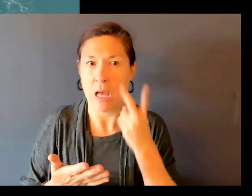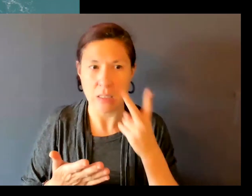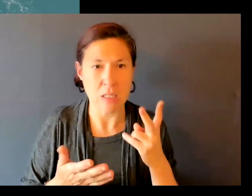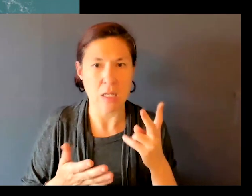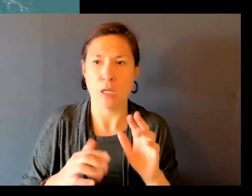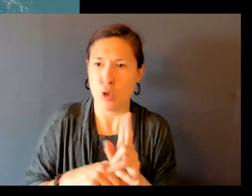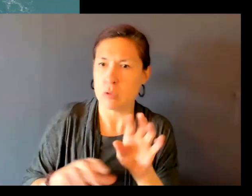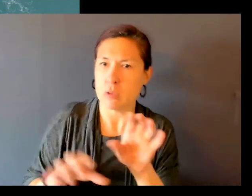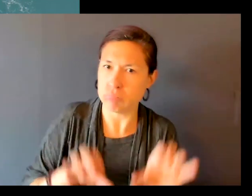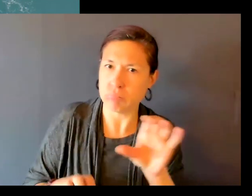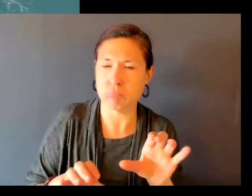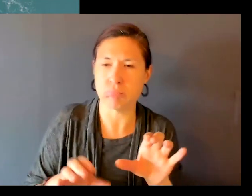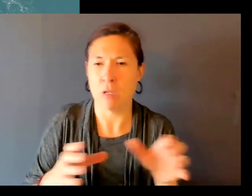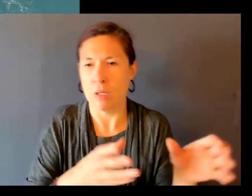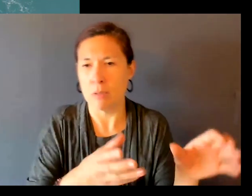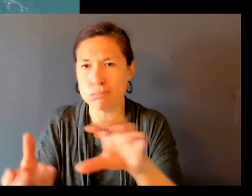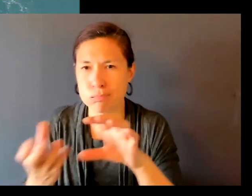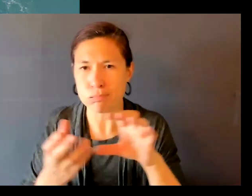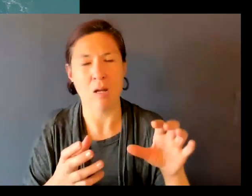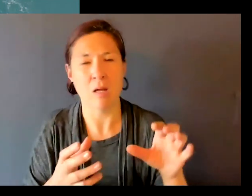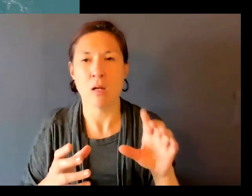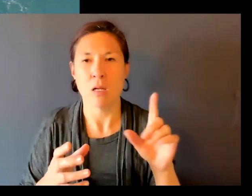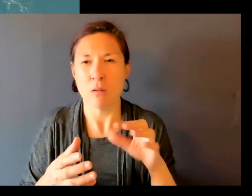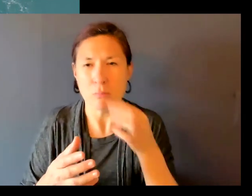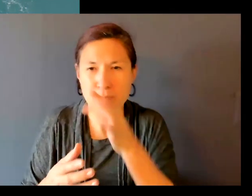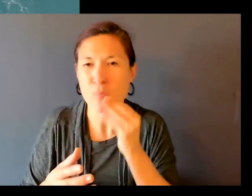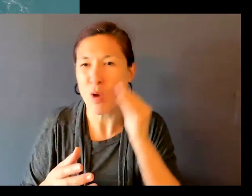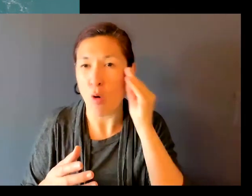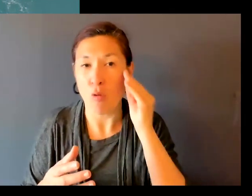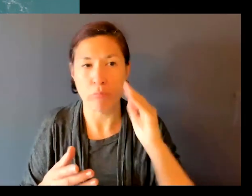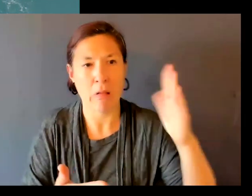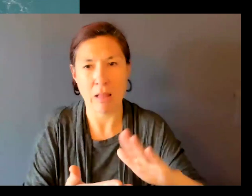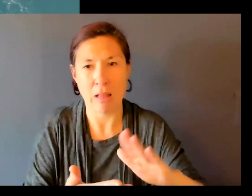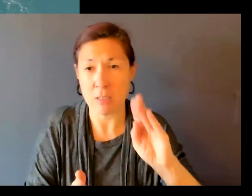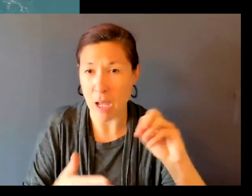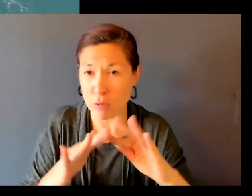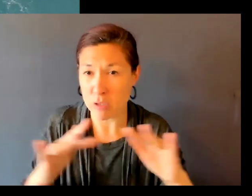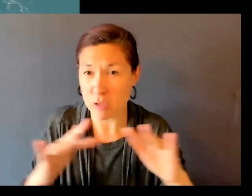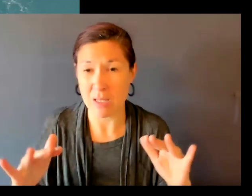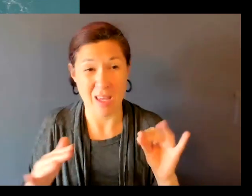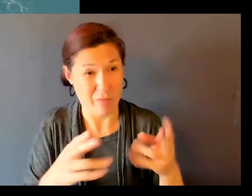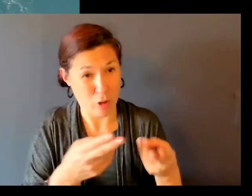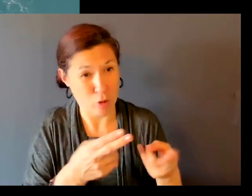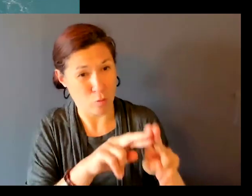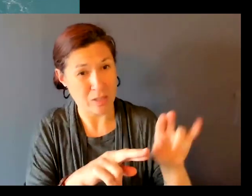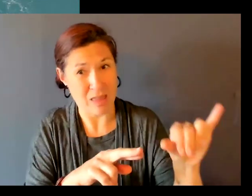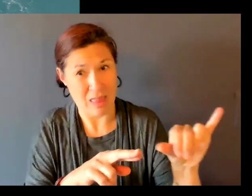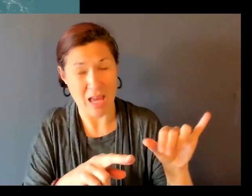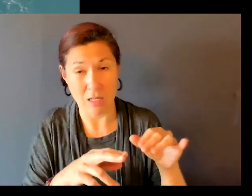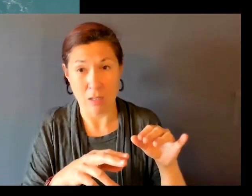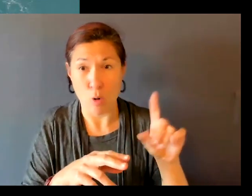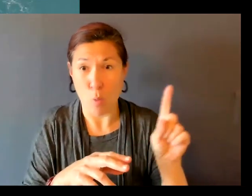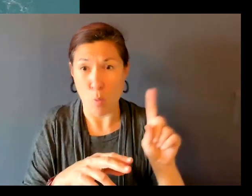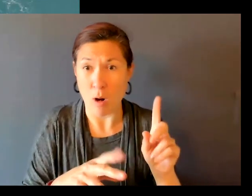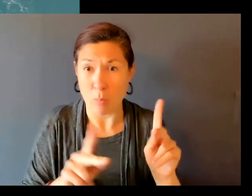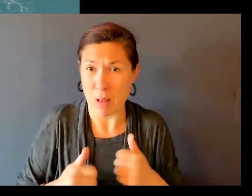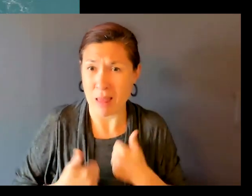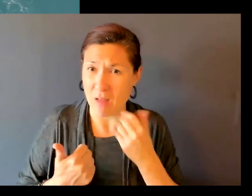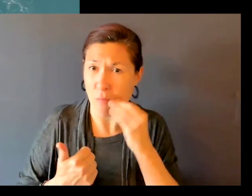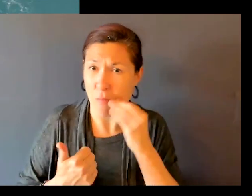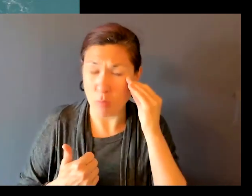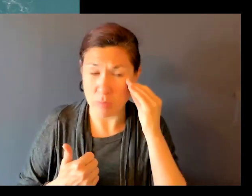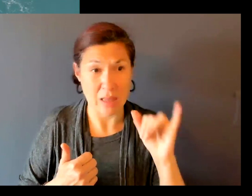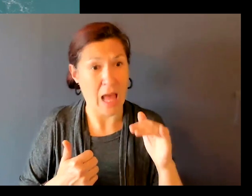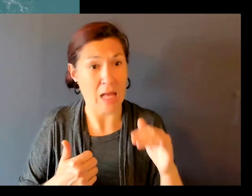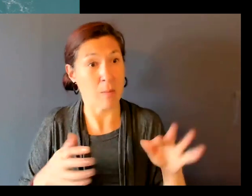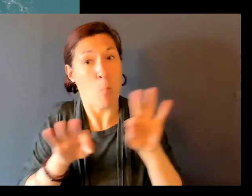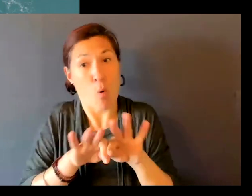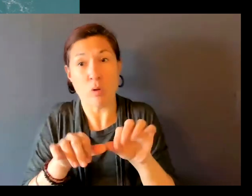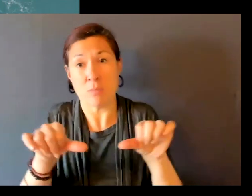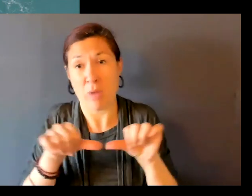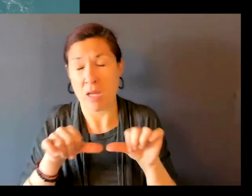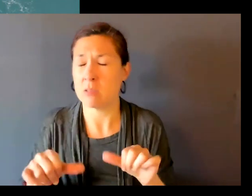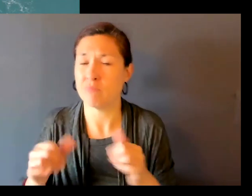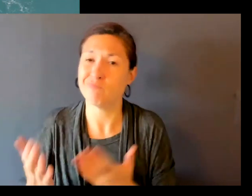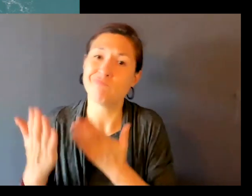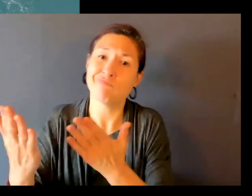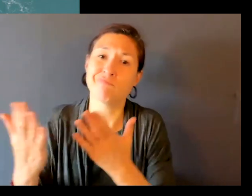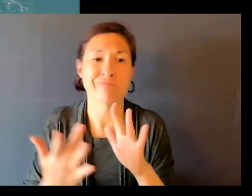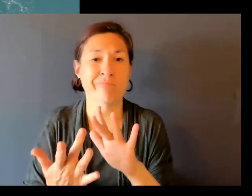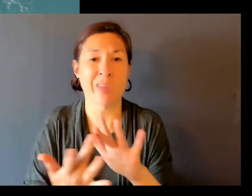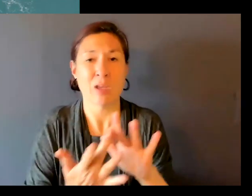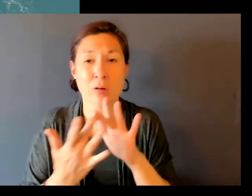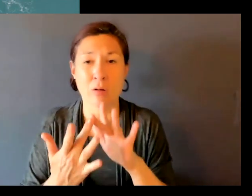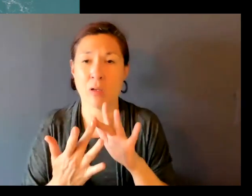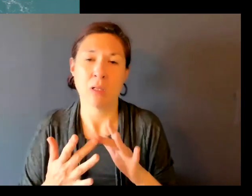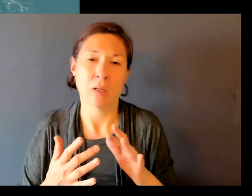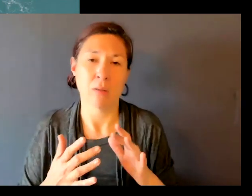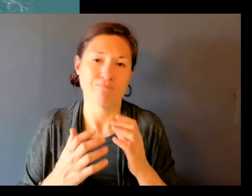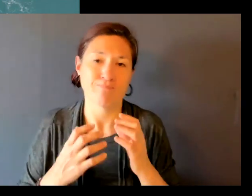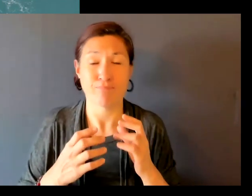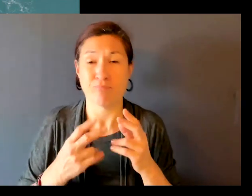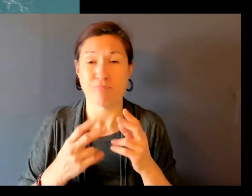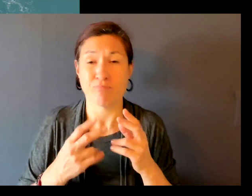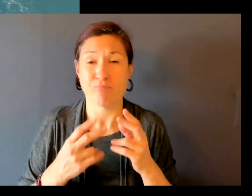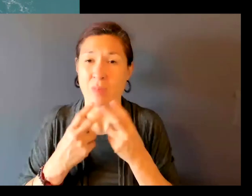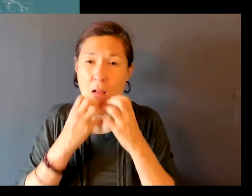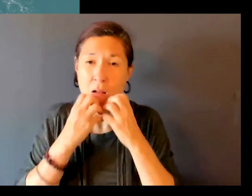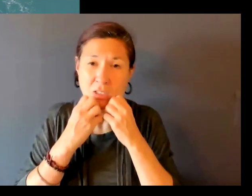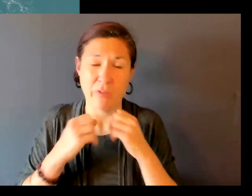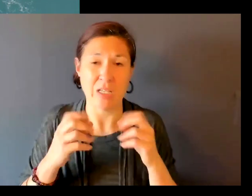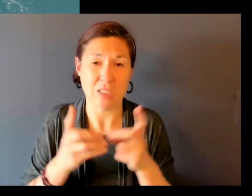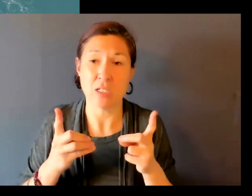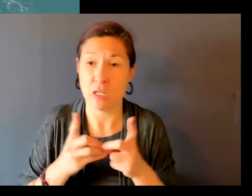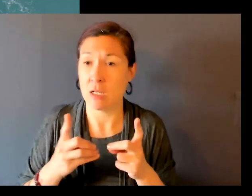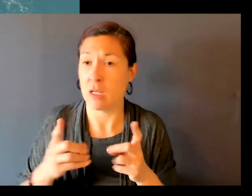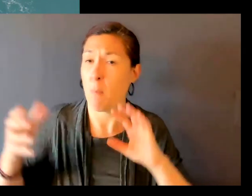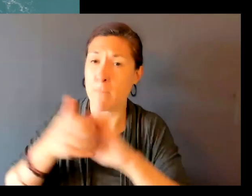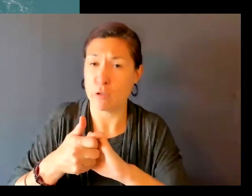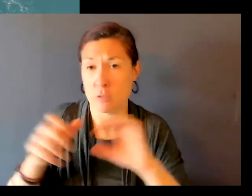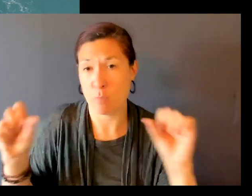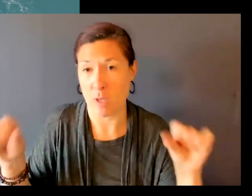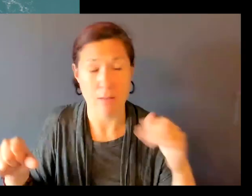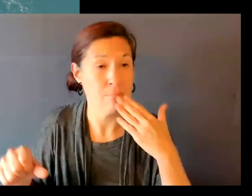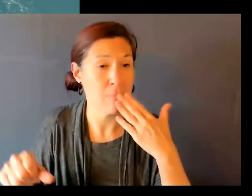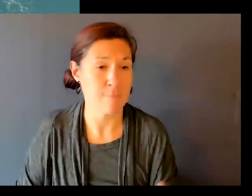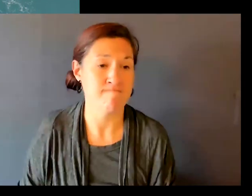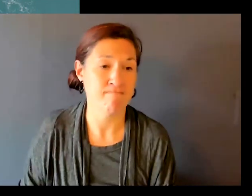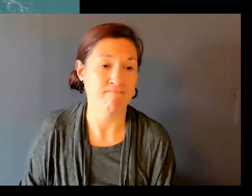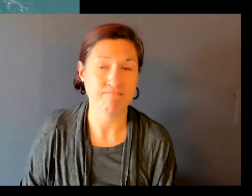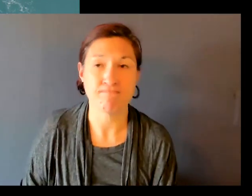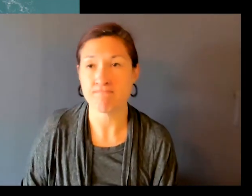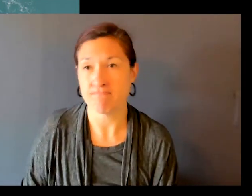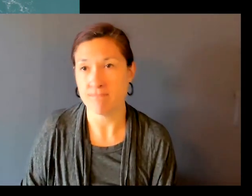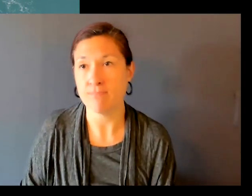: Thank you. My name is Bettina Abbe and I live in Acton, Mass., thank you so much for your work, everyone.